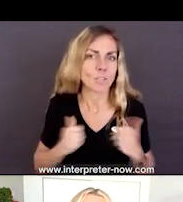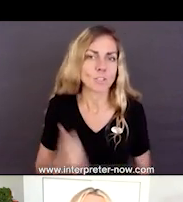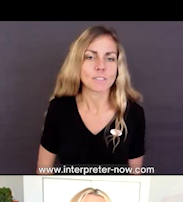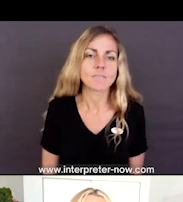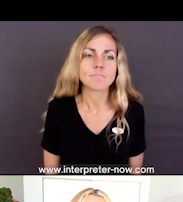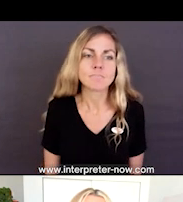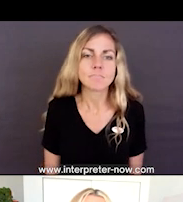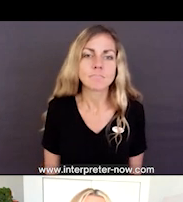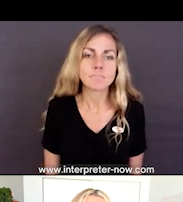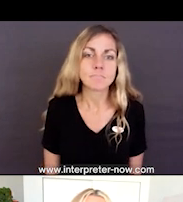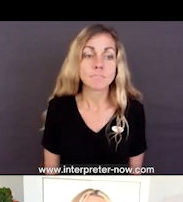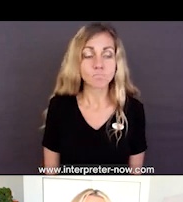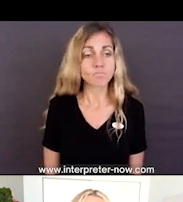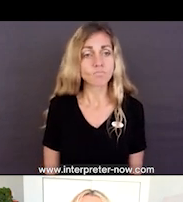microaggressions.